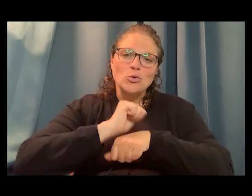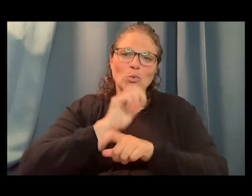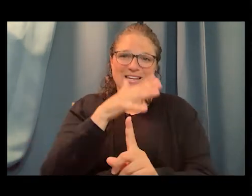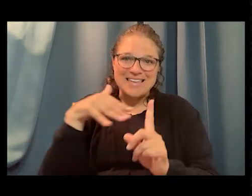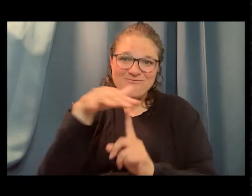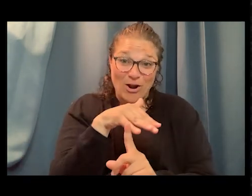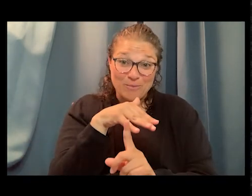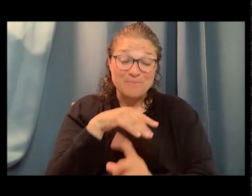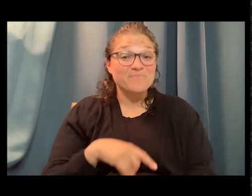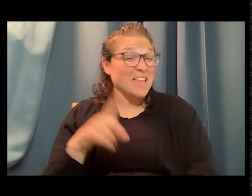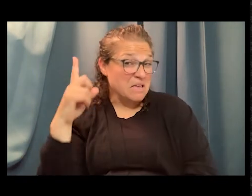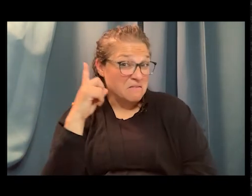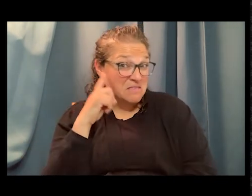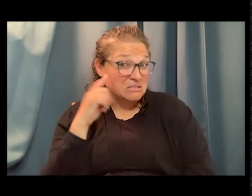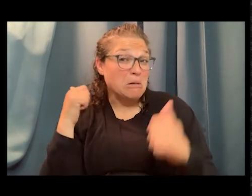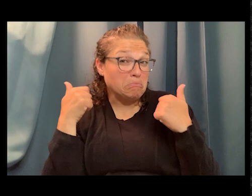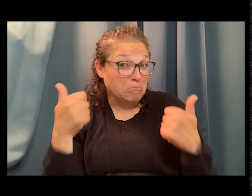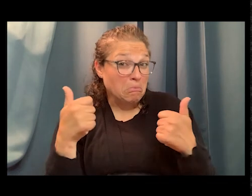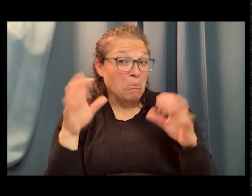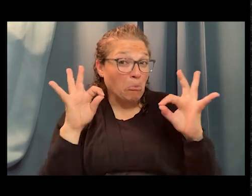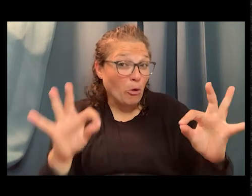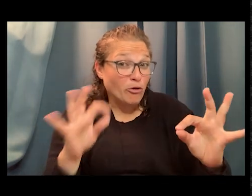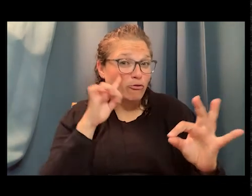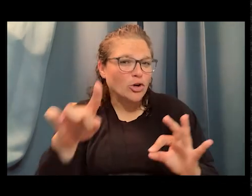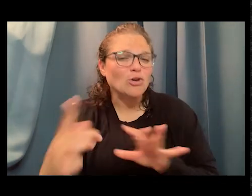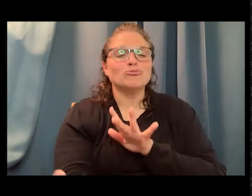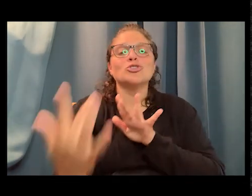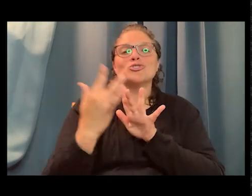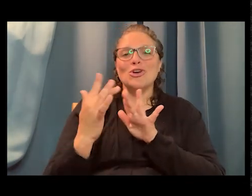If this sounds like something that would be perfect for you, just reach out to your local